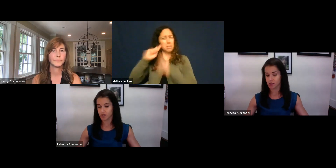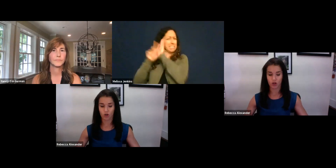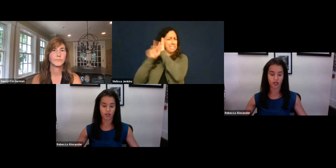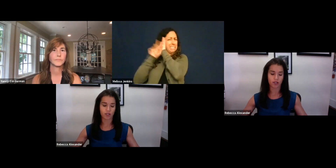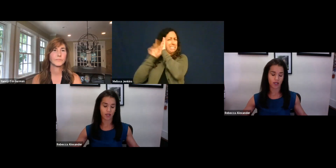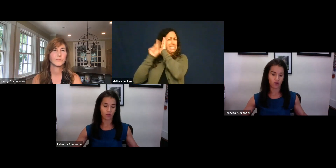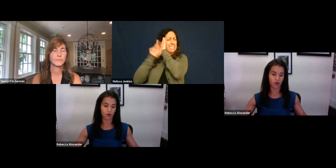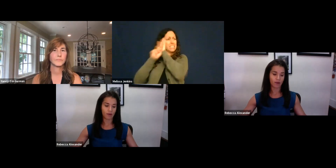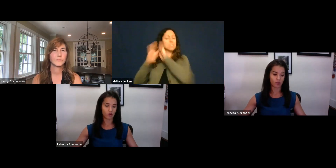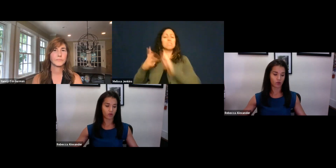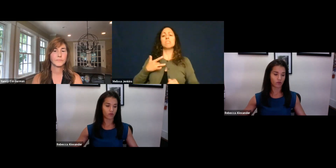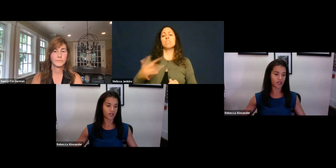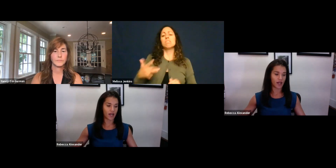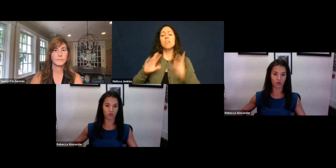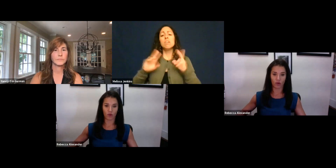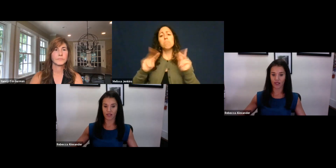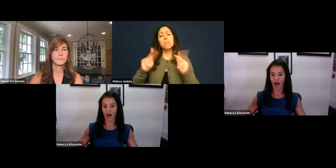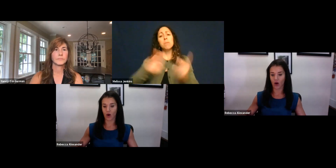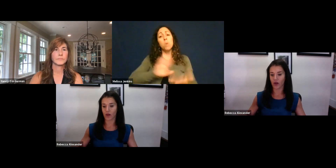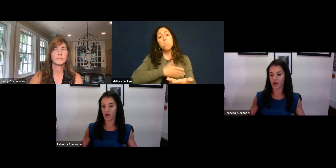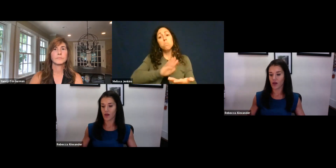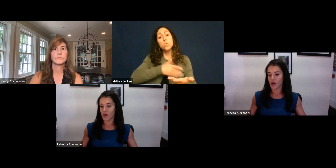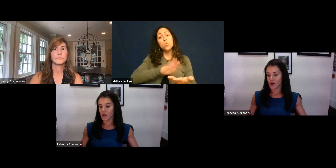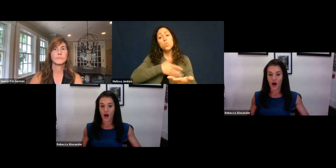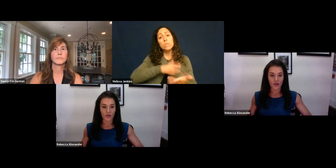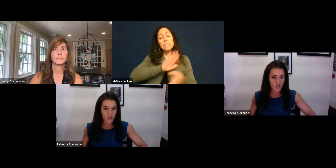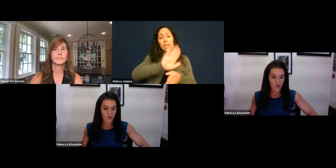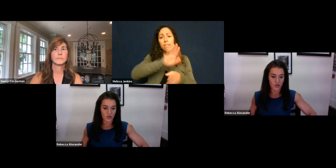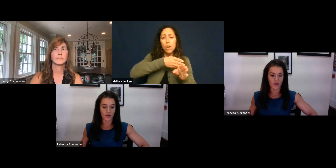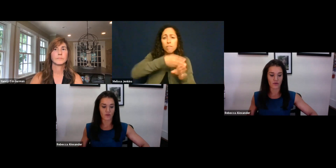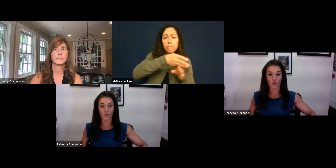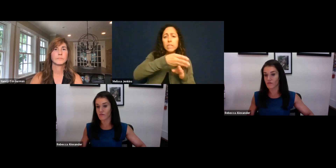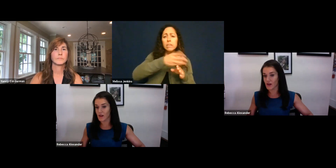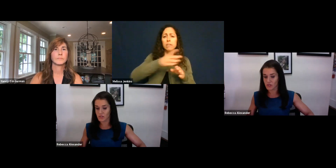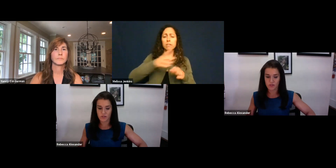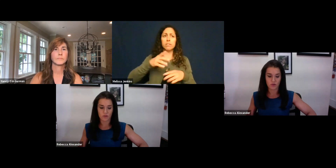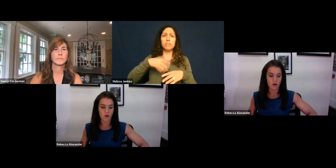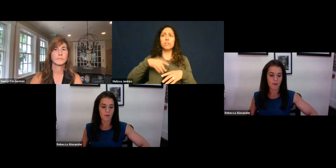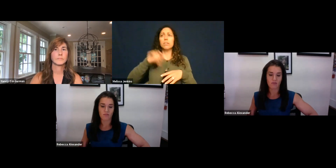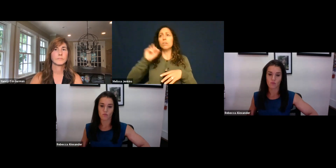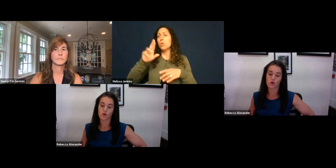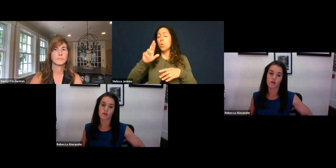experience it or people who've attended a really loud concert, or veterans who come back from war